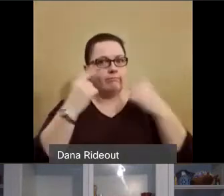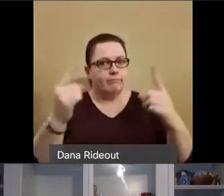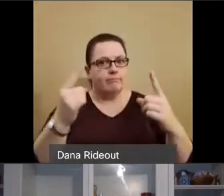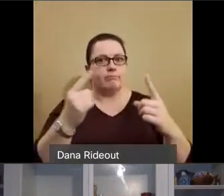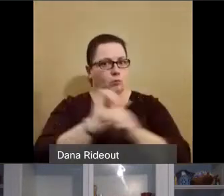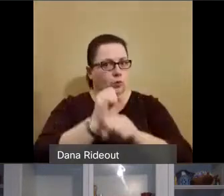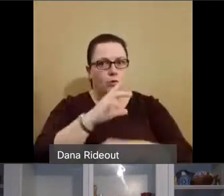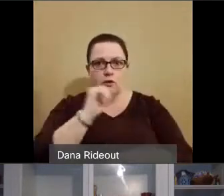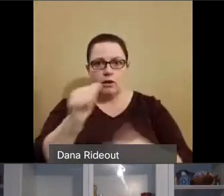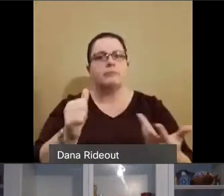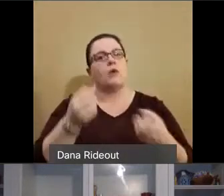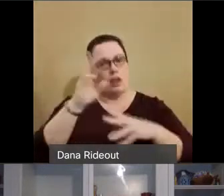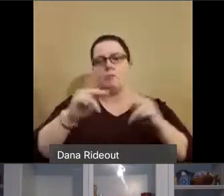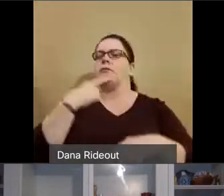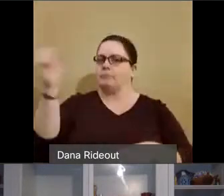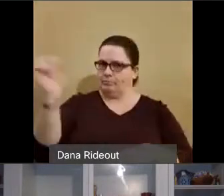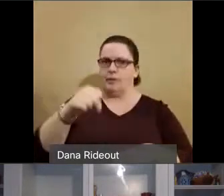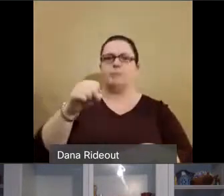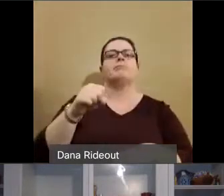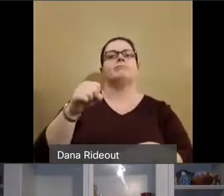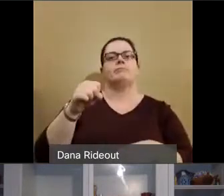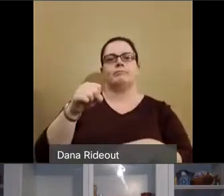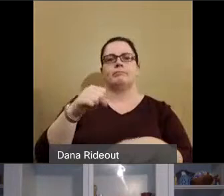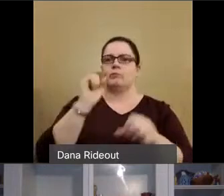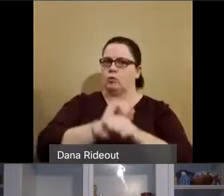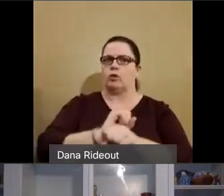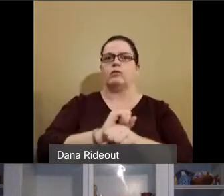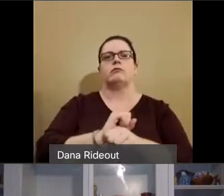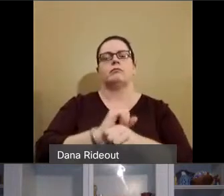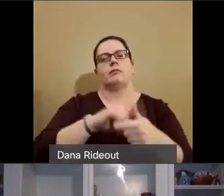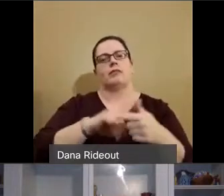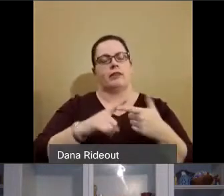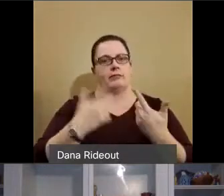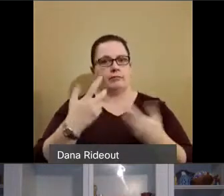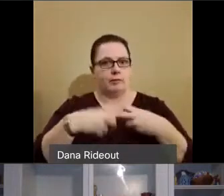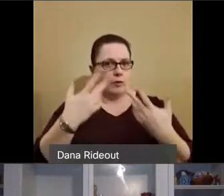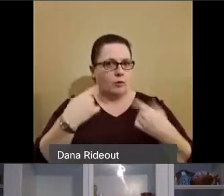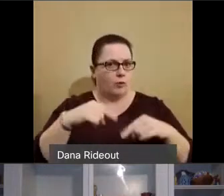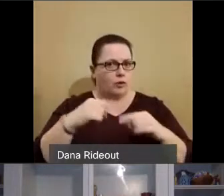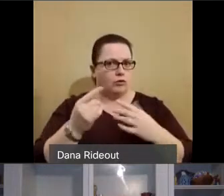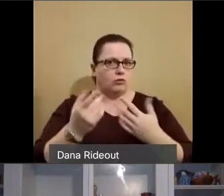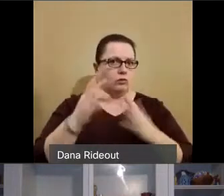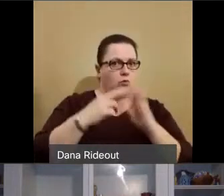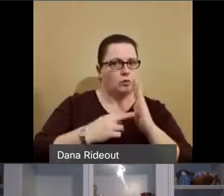Of saying that, that works. So, and then the problem is when you lift them. So when do you start to lift those control over movements as well?